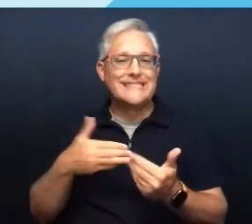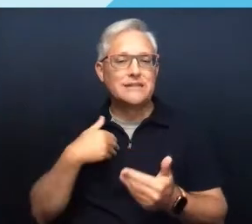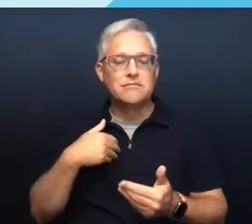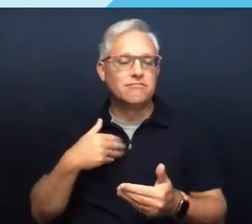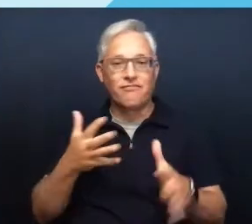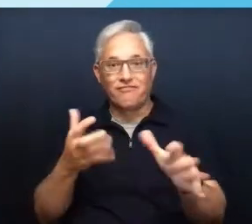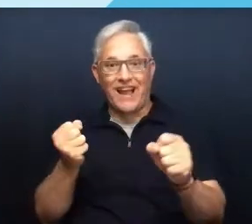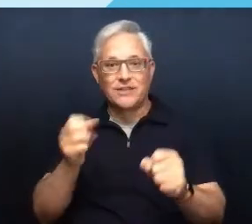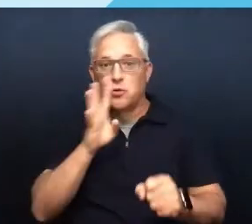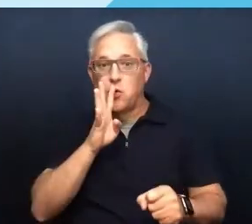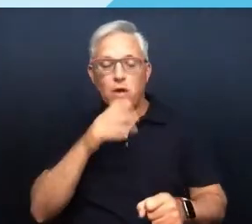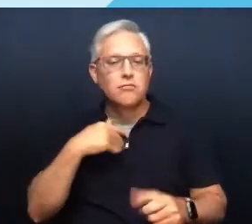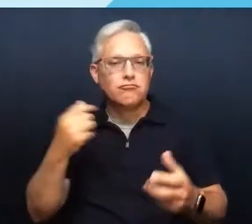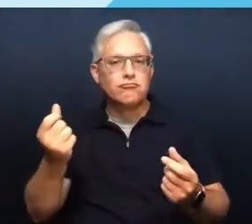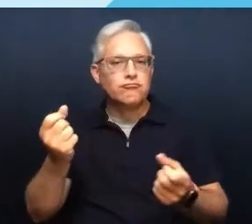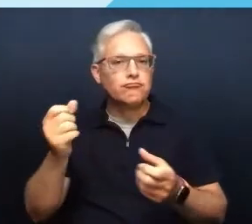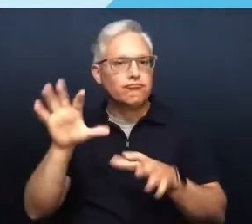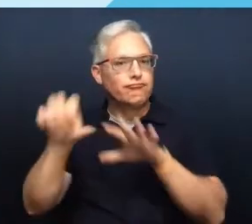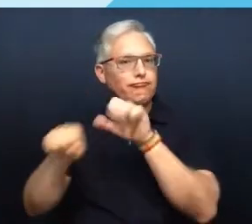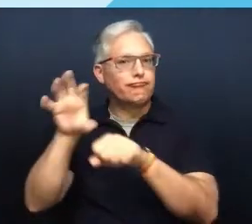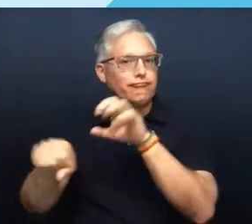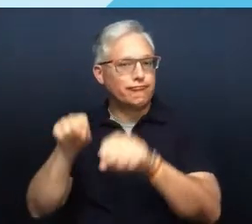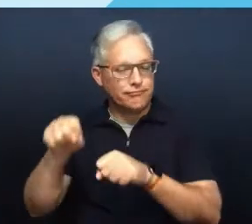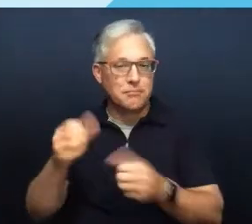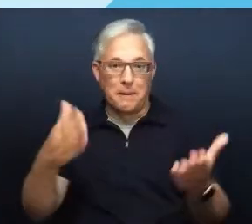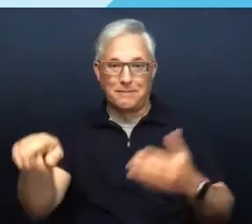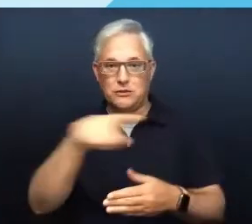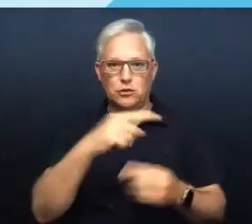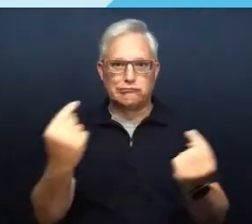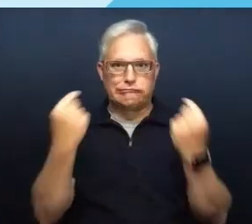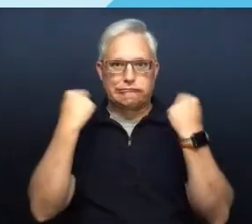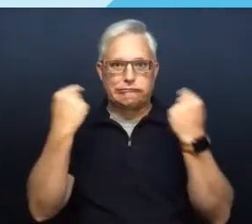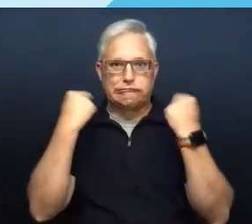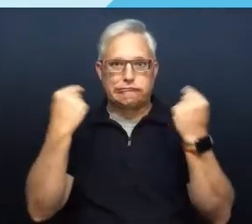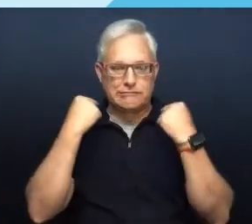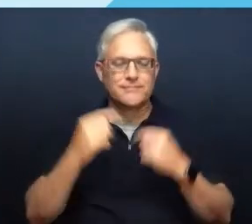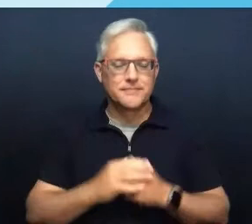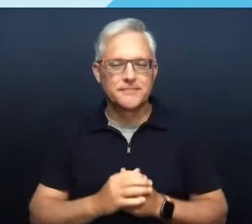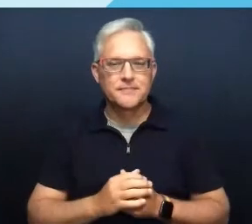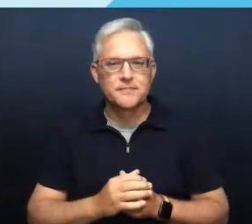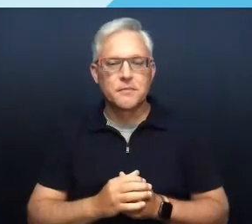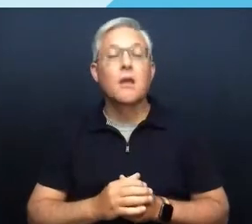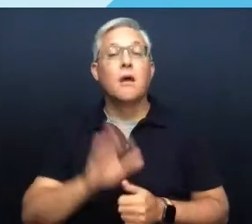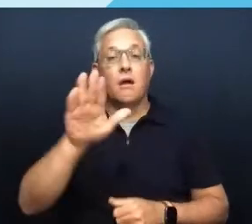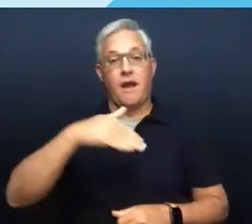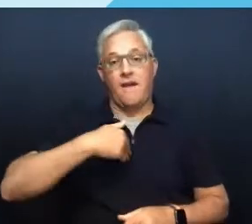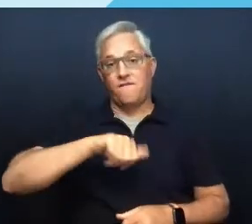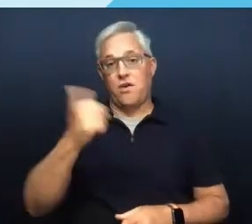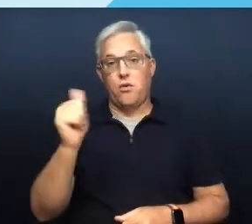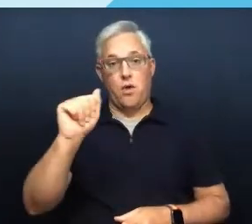working really well. Now there's an app that we use when we're managing Jamf things called Jamf Admin.